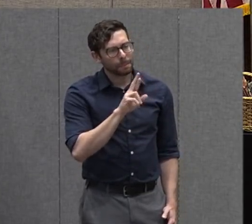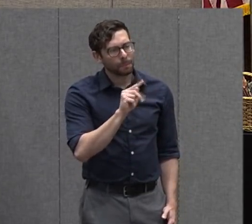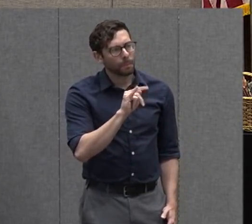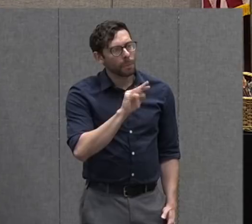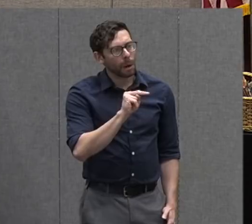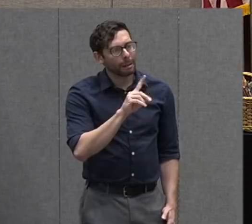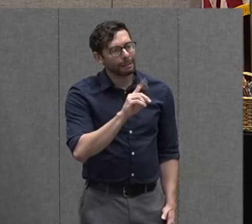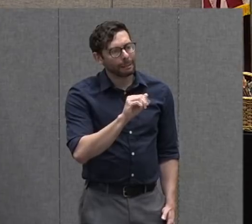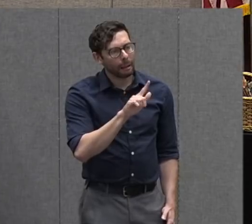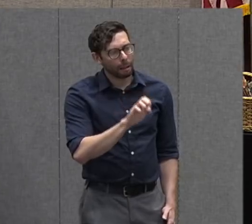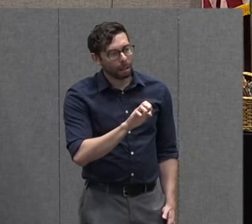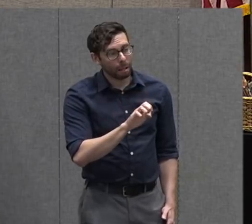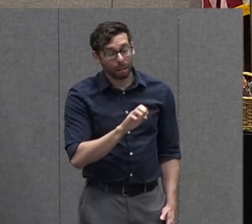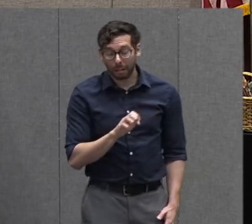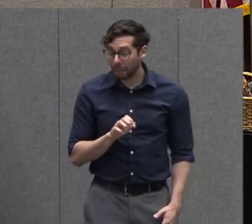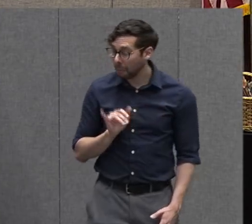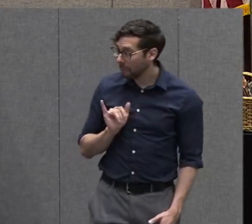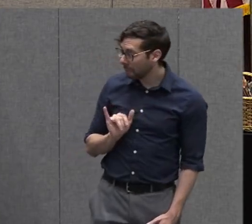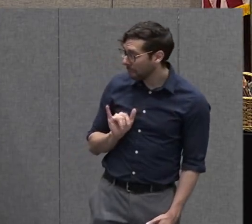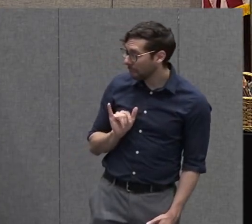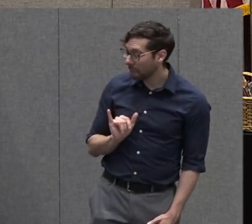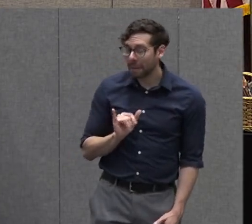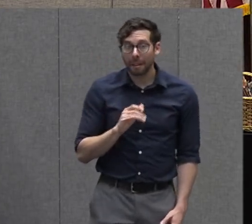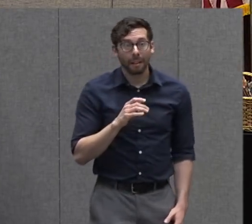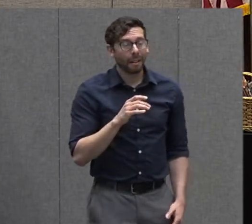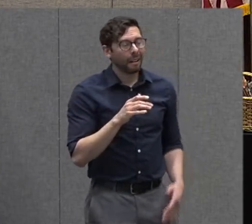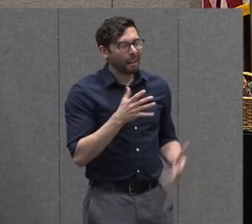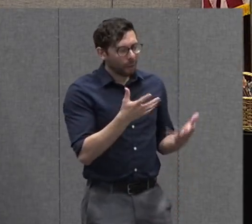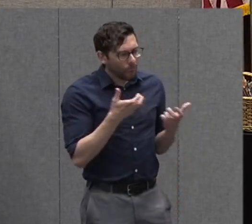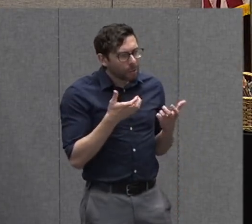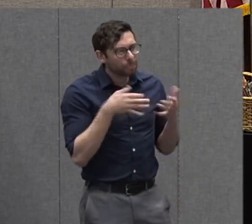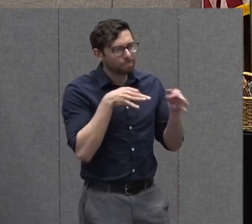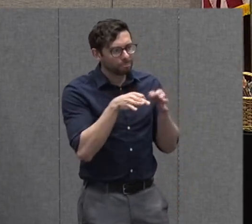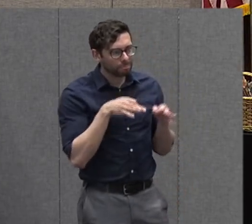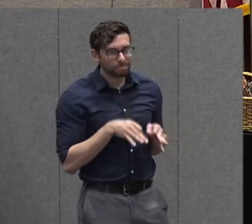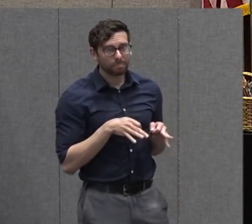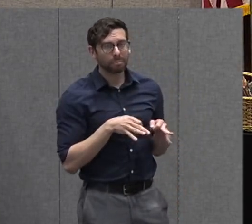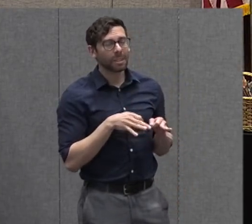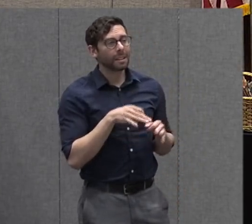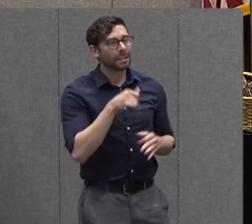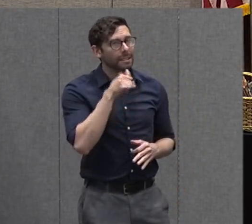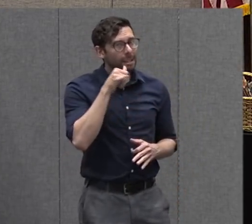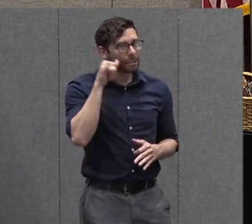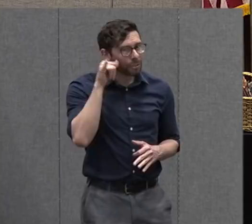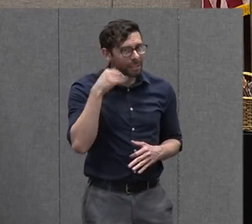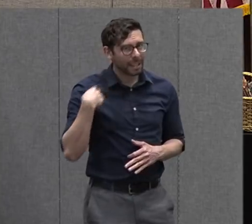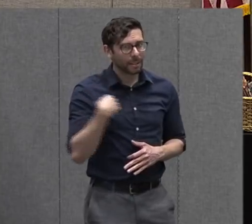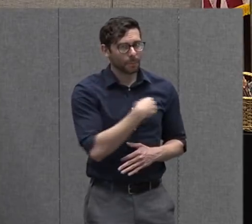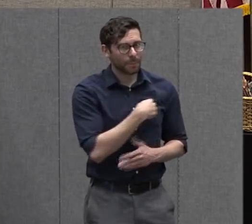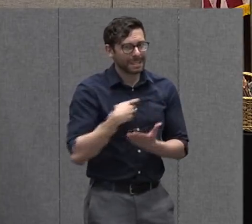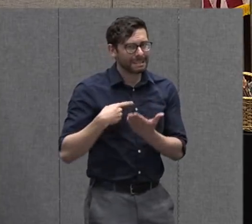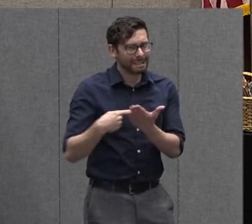[Mr. R] Yesterday, when we were talking about poetry and Miss Garcia. I had a very closed mindset.